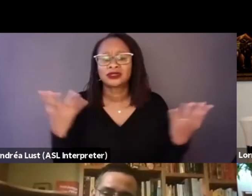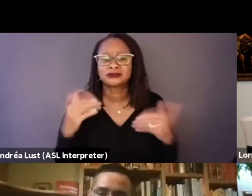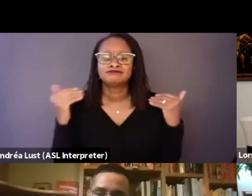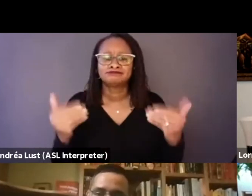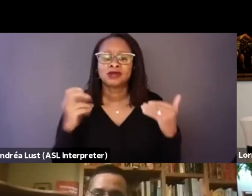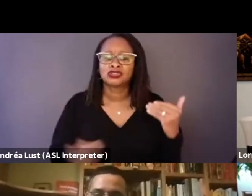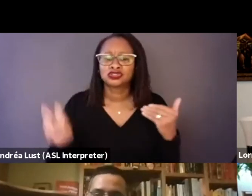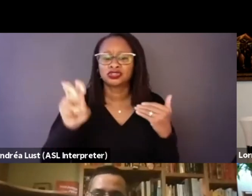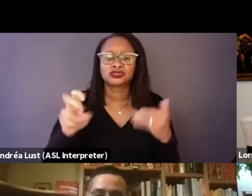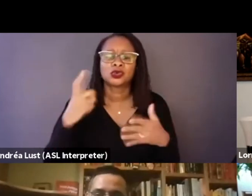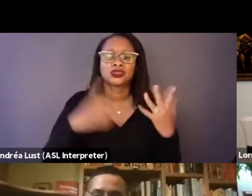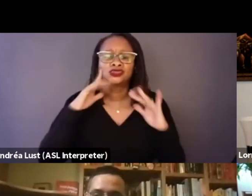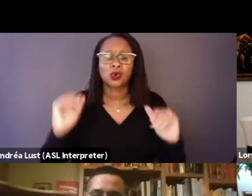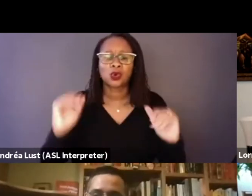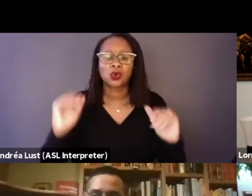What did you hope would come out of it?